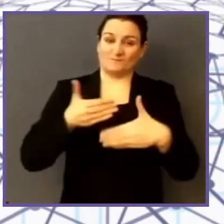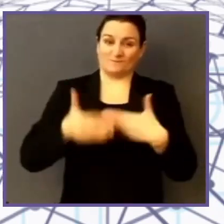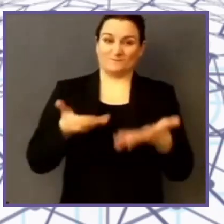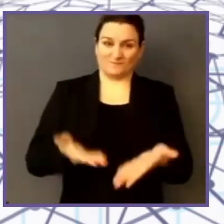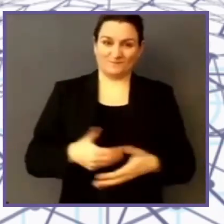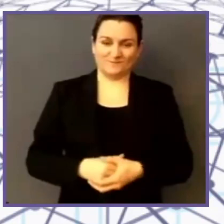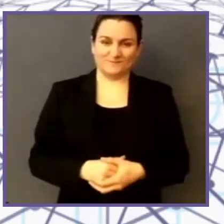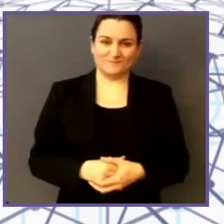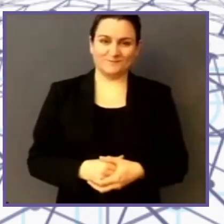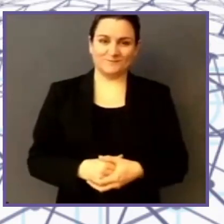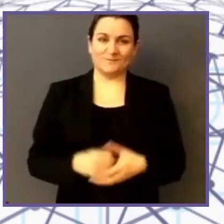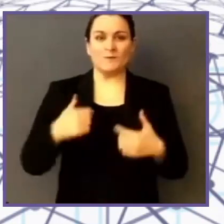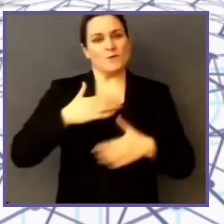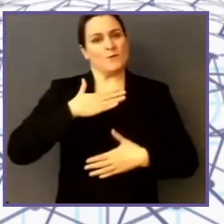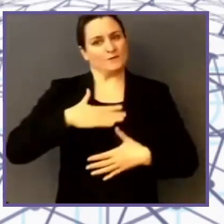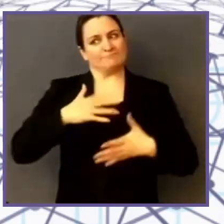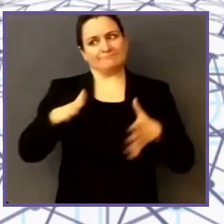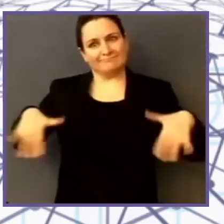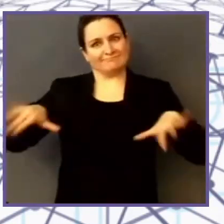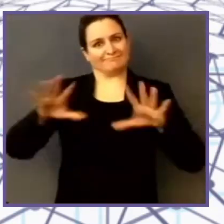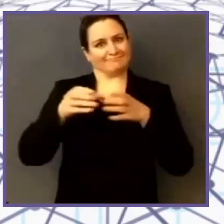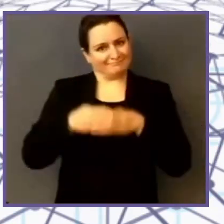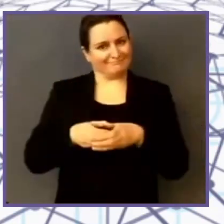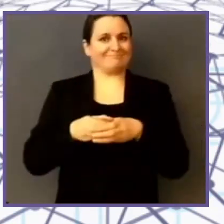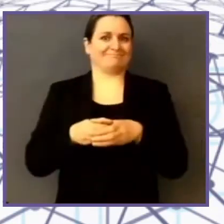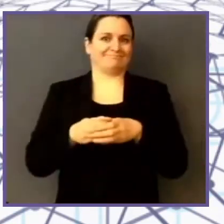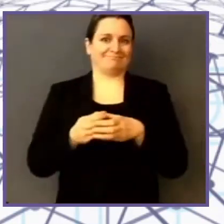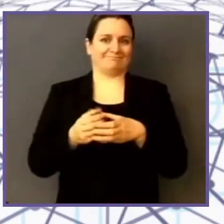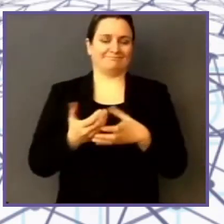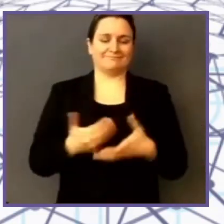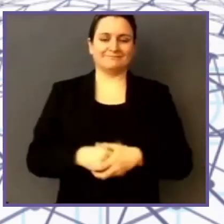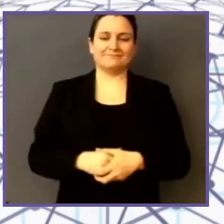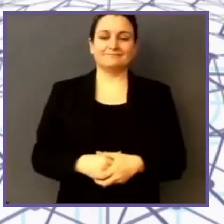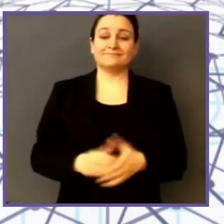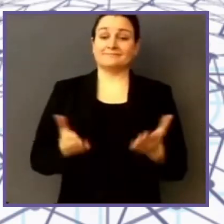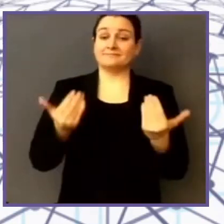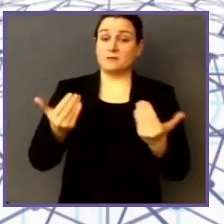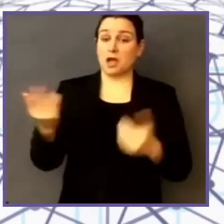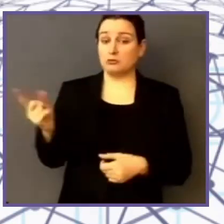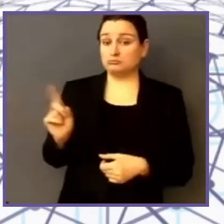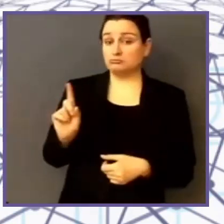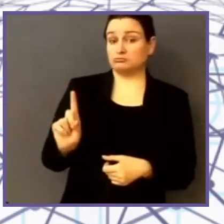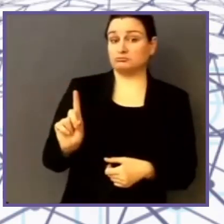As Amber mentioned, our next speaker is one of the at user fellows banya or jock, I'll